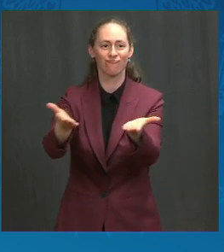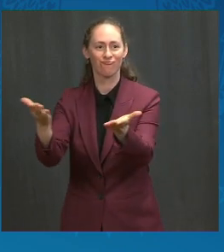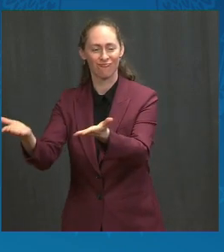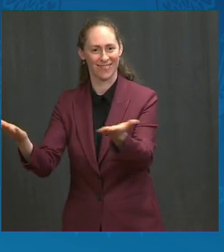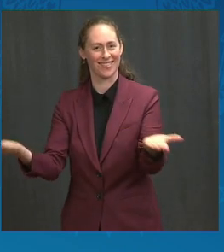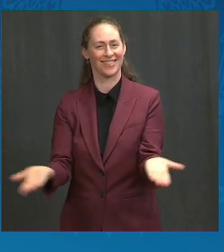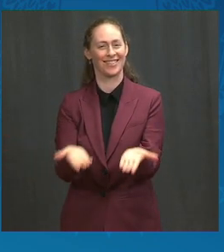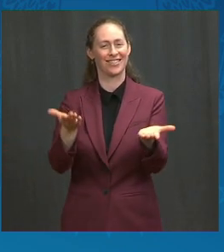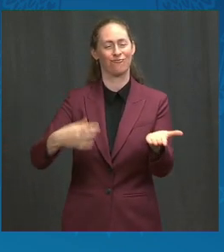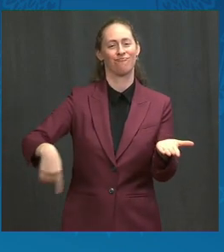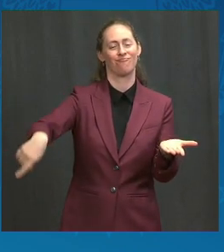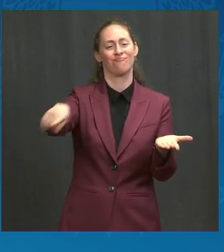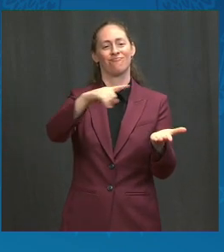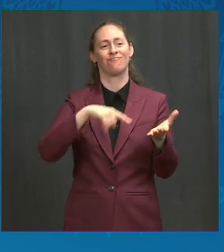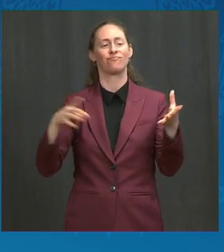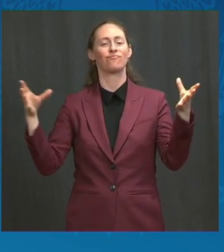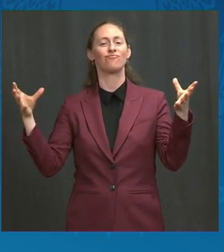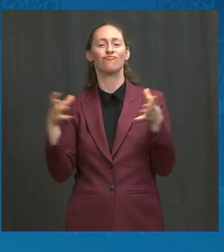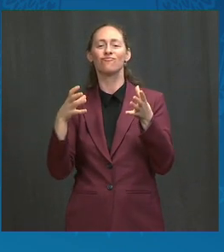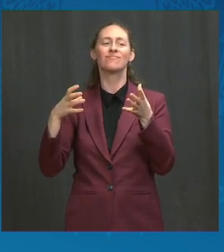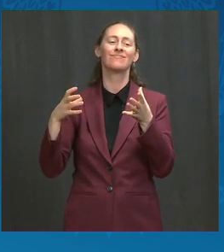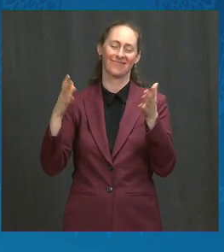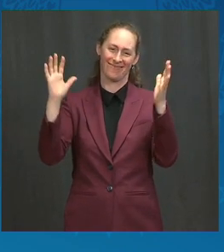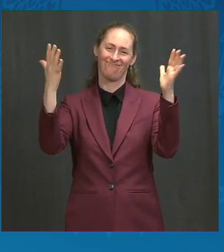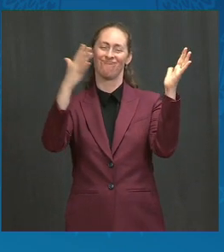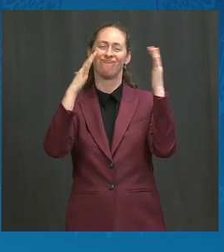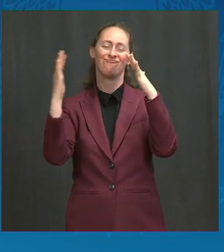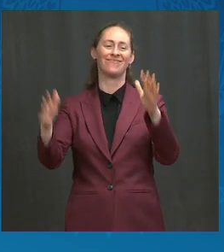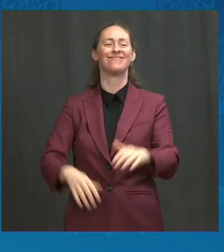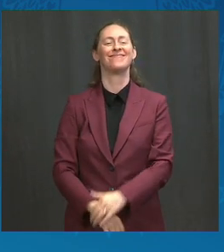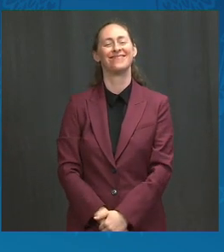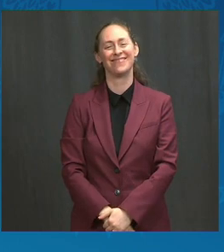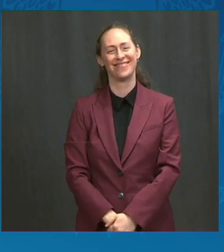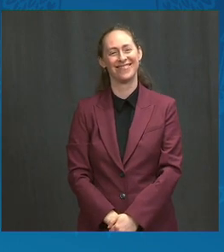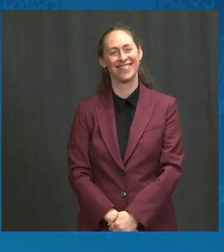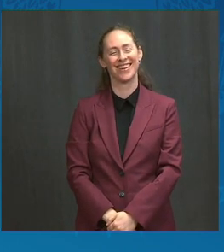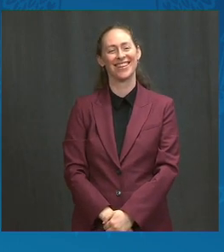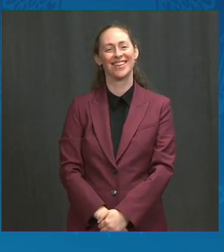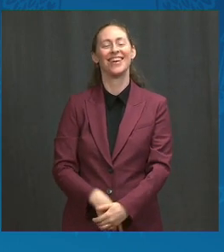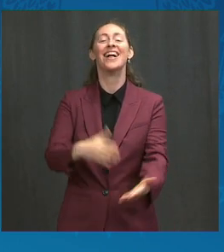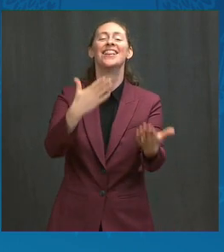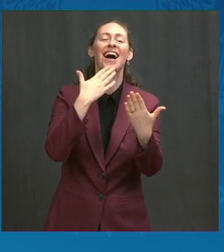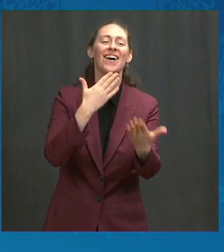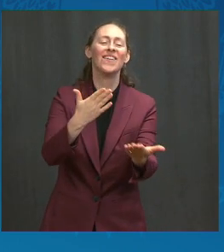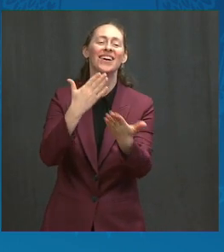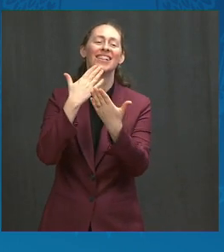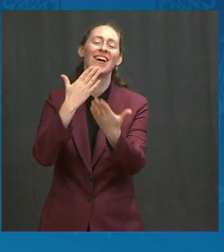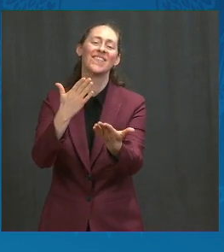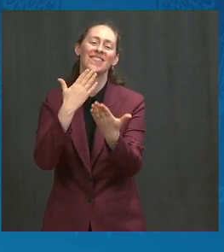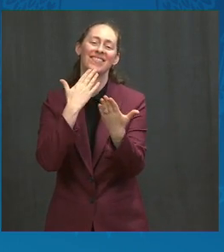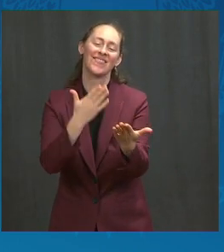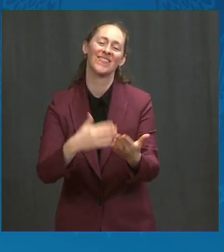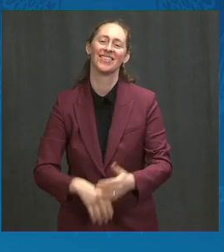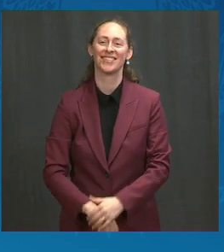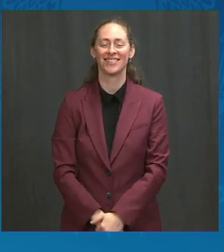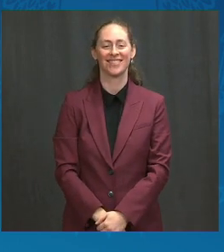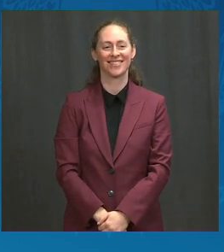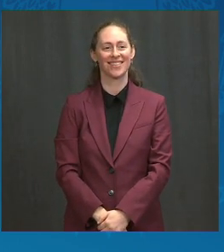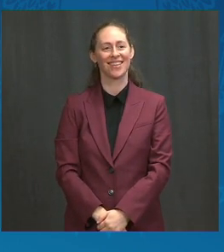President Macron: Big applause to welcome you. Vice President Harris: Merci beaucoup. It is -- it is wonderful to be with you.